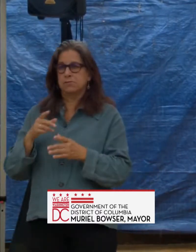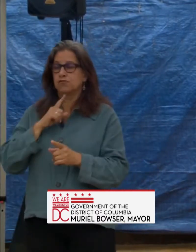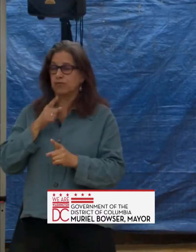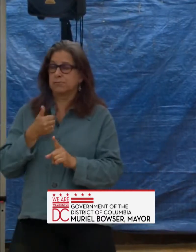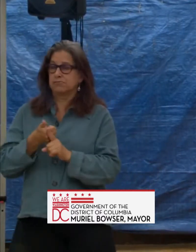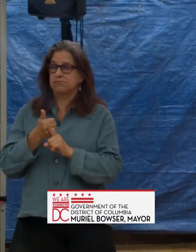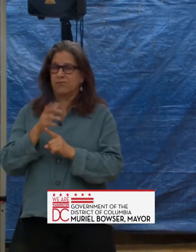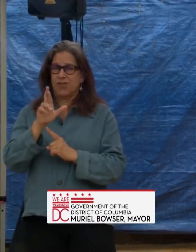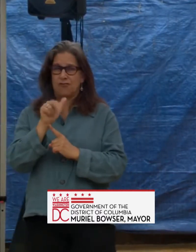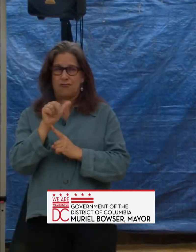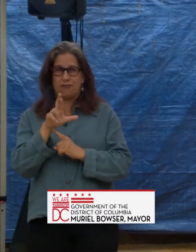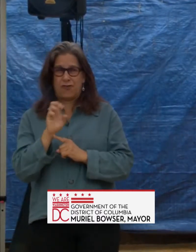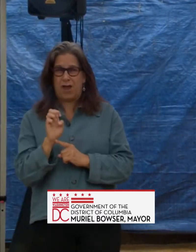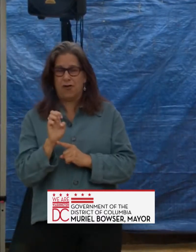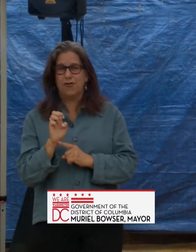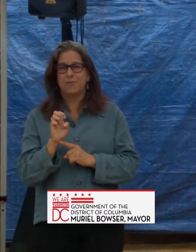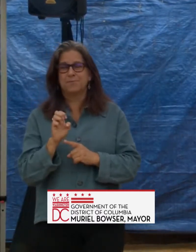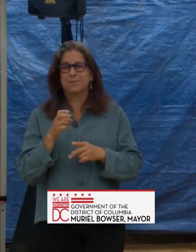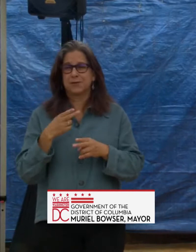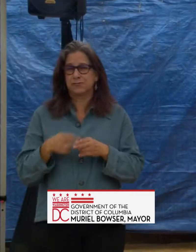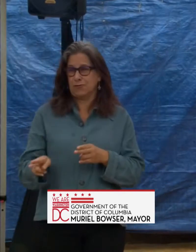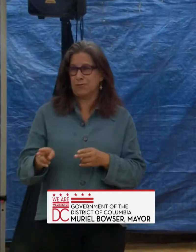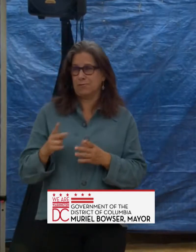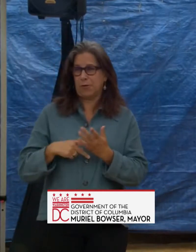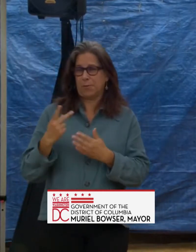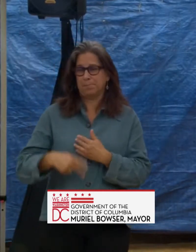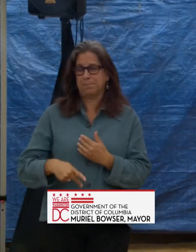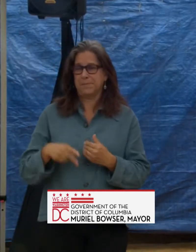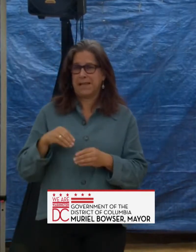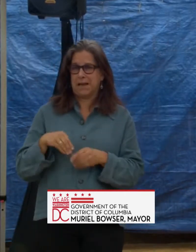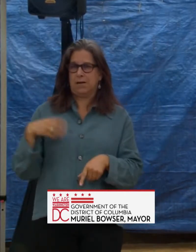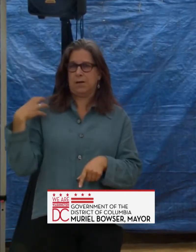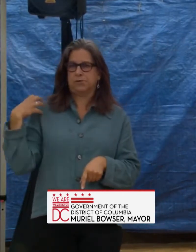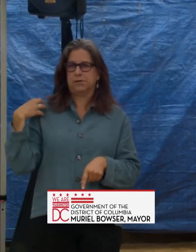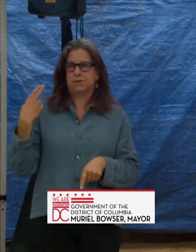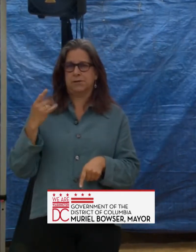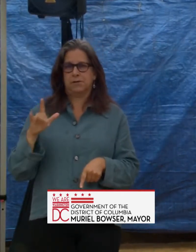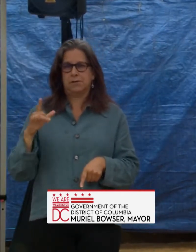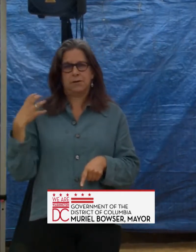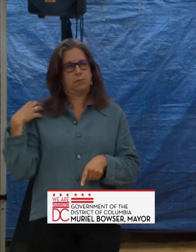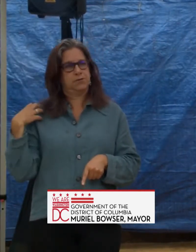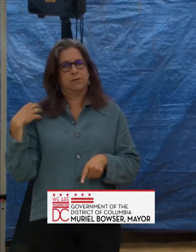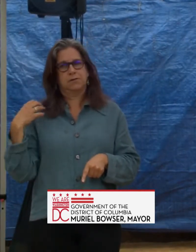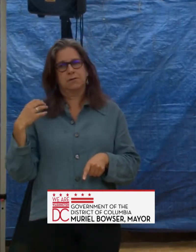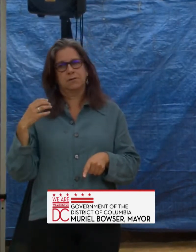PROSPEROUS AS OURS, WE CAN END HOMELESSNESS IN WASHINGTON, D.C.